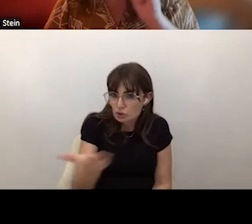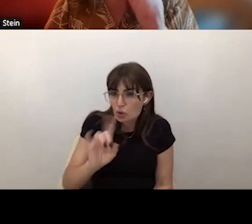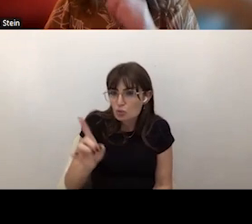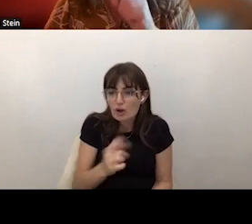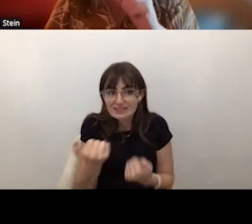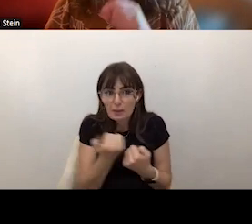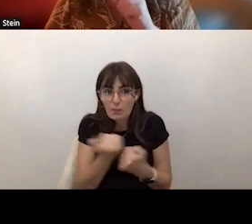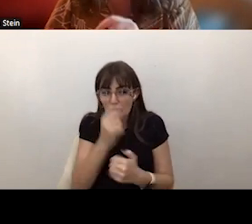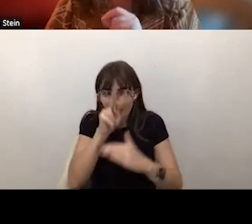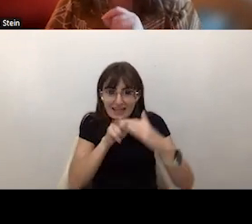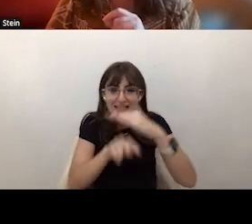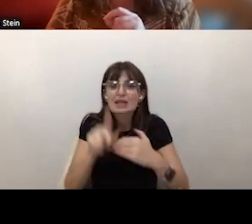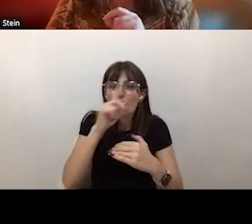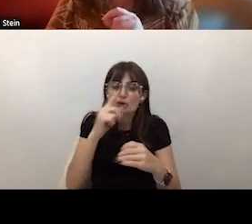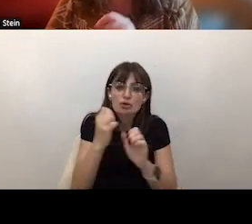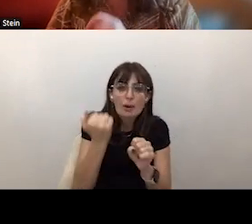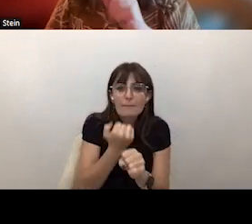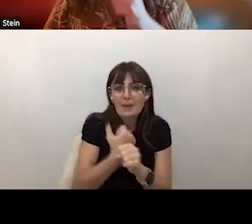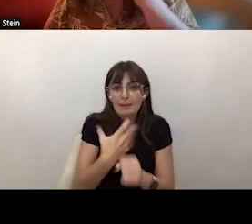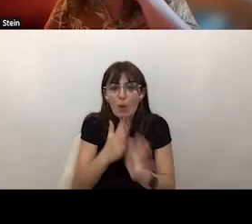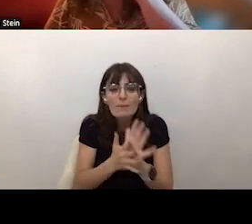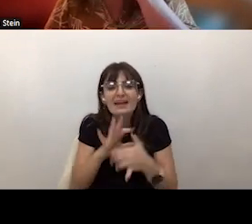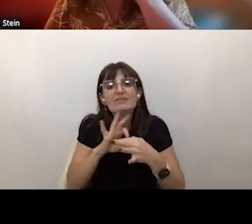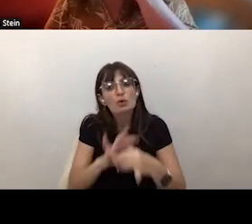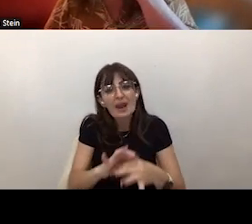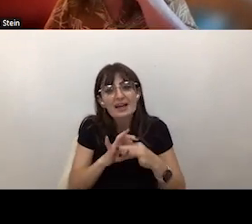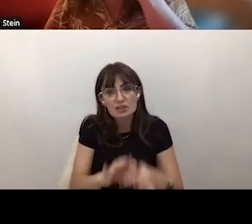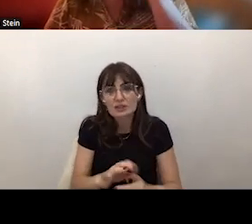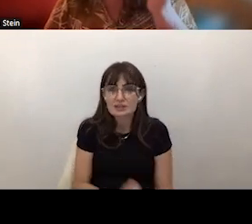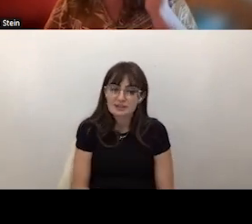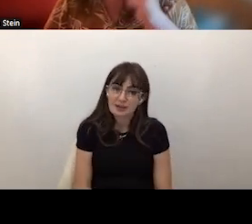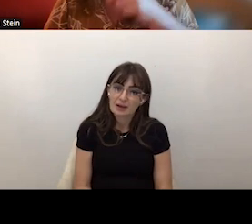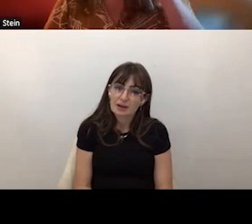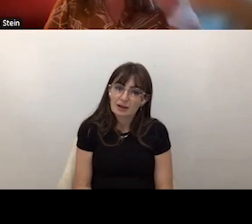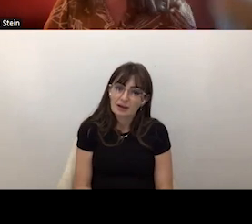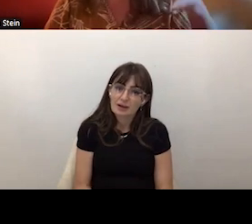would help you create more meaningful connections? I am going to give you 30